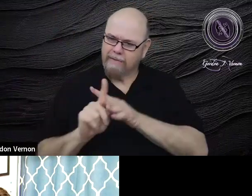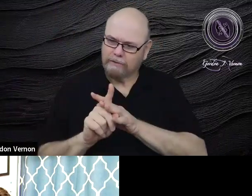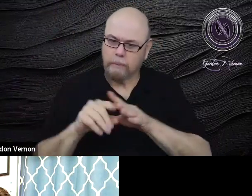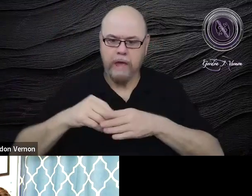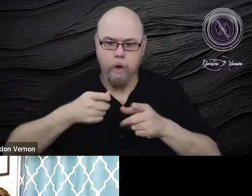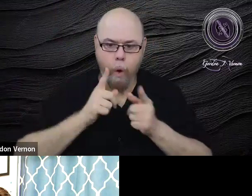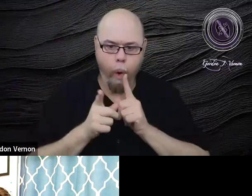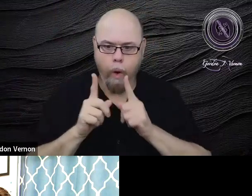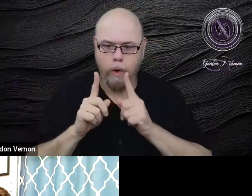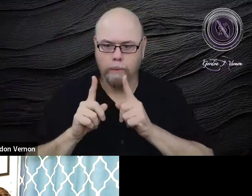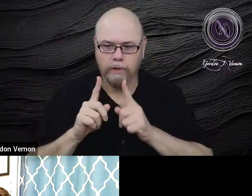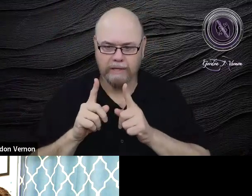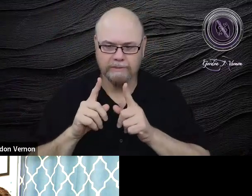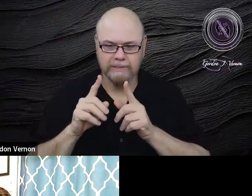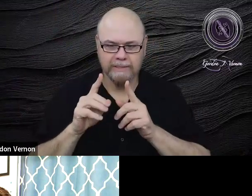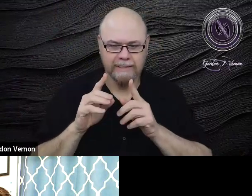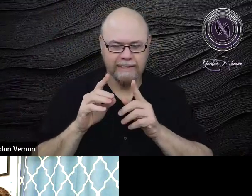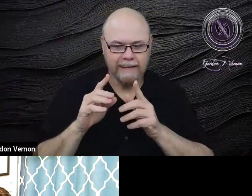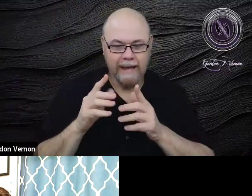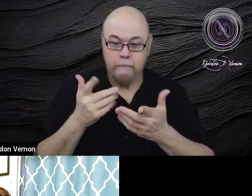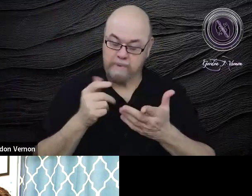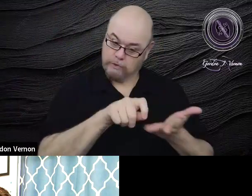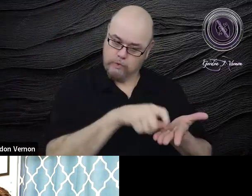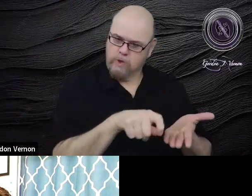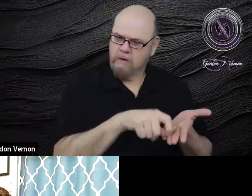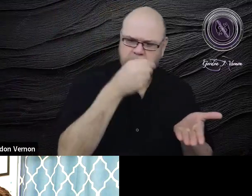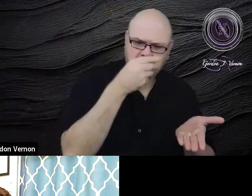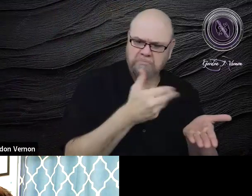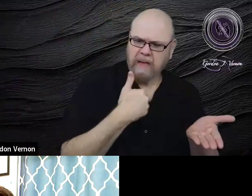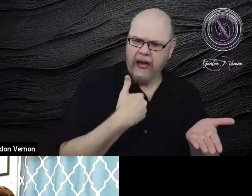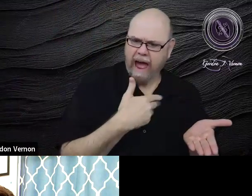Please join us next month, March 27, Daniel Oppenheimer will be speaking